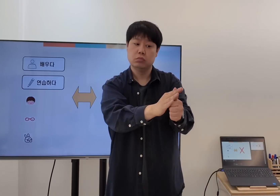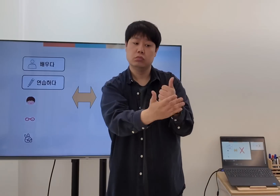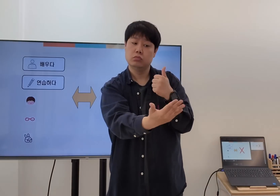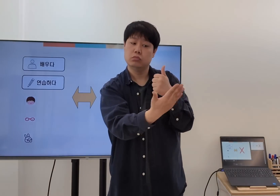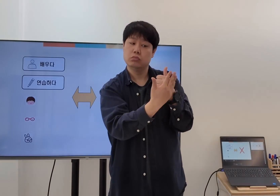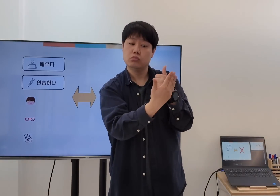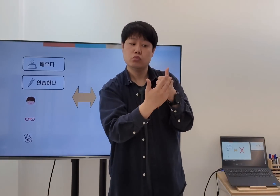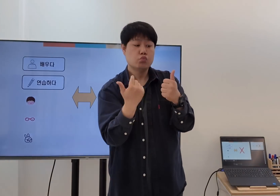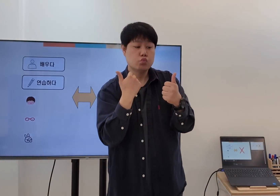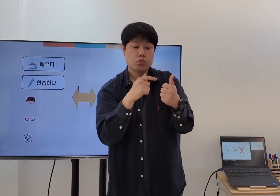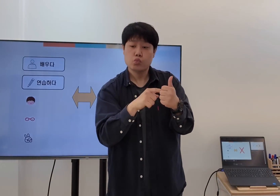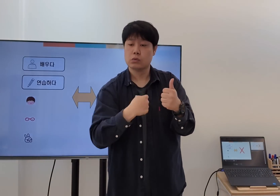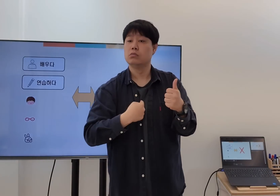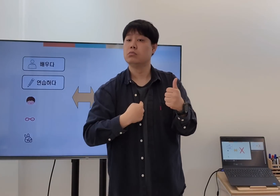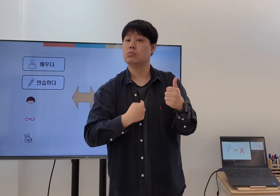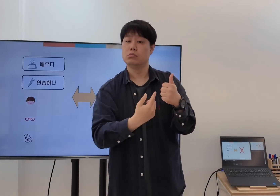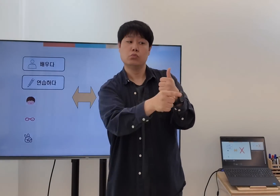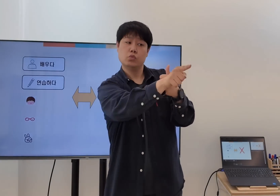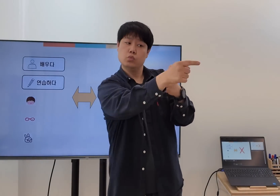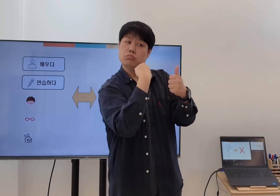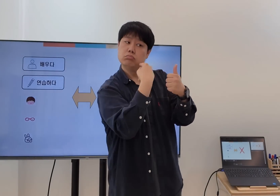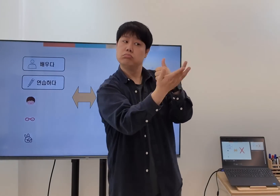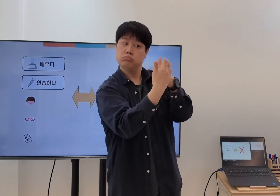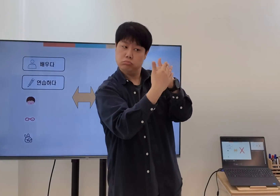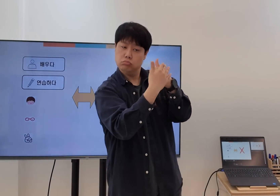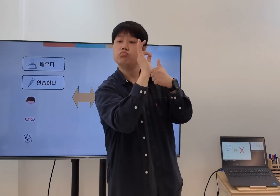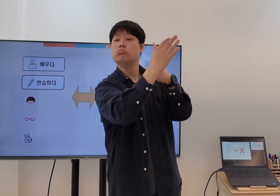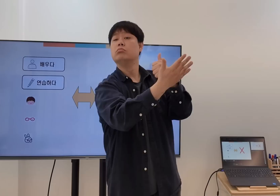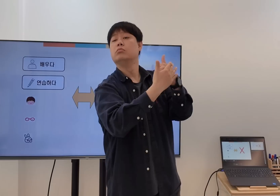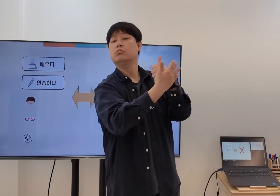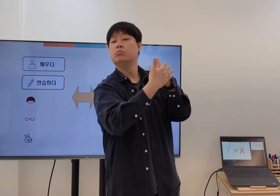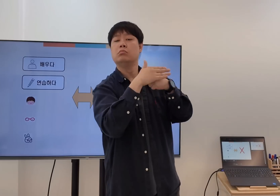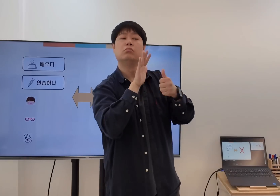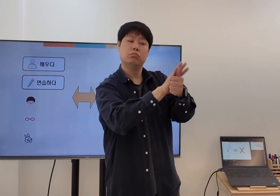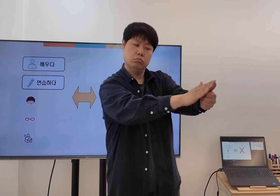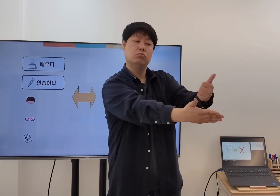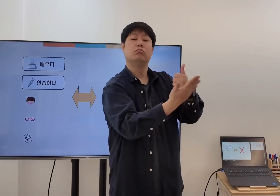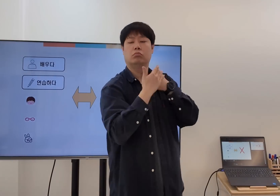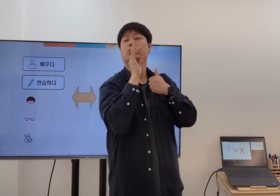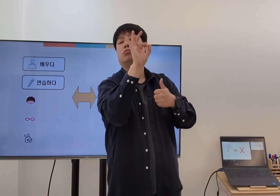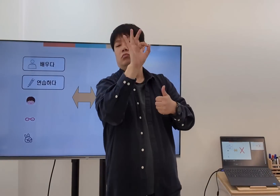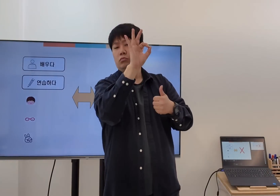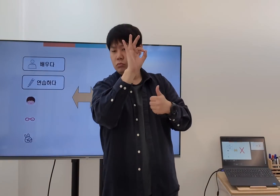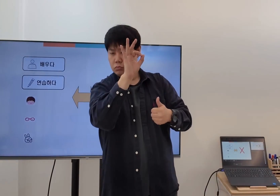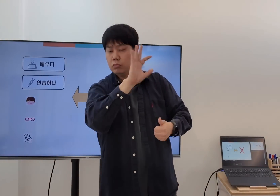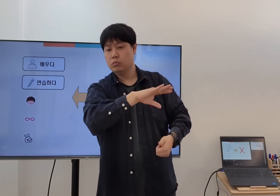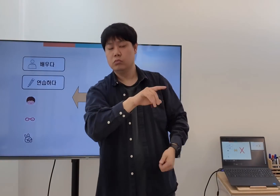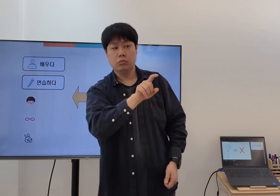so the opposite is also possible. The other person helps me, and it is possible because there is an object. It is possible to help and help each other.